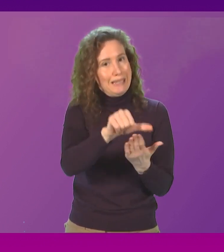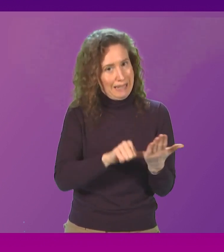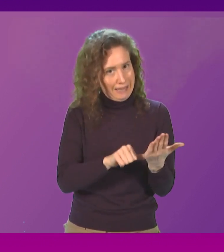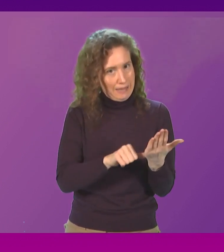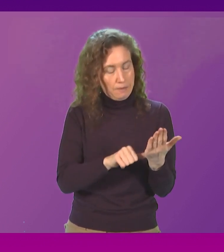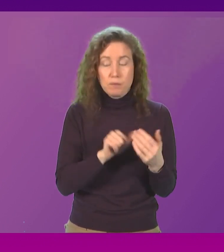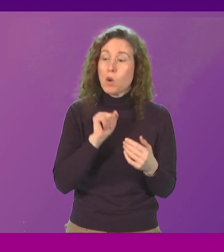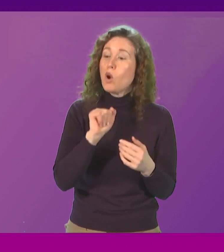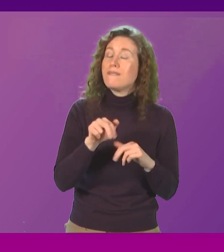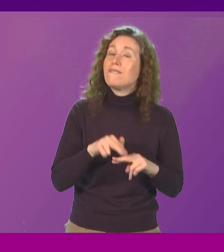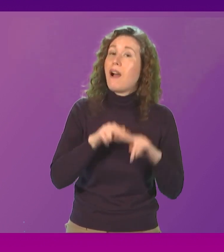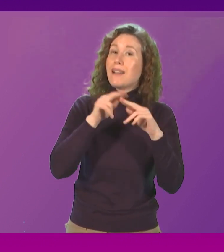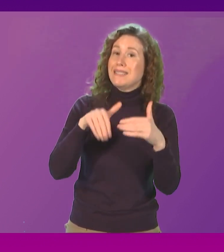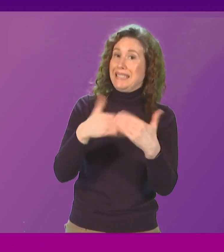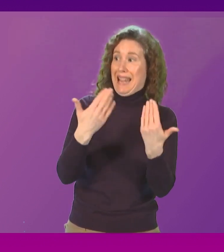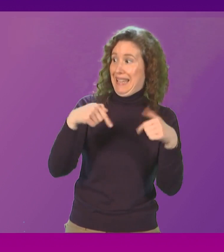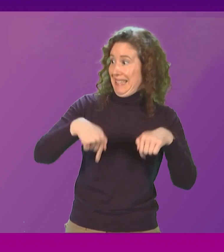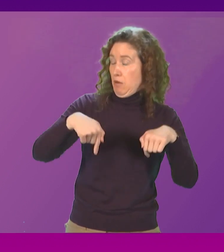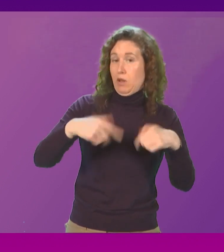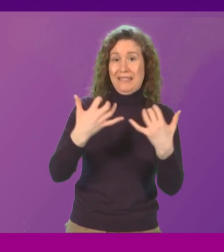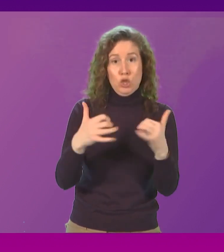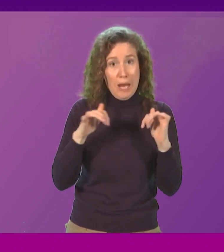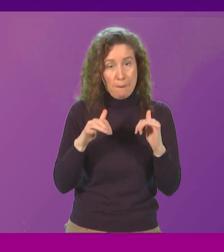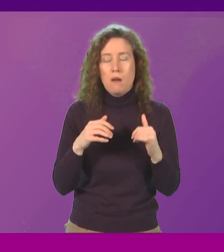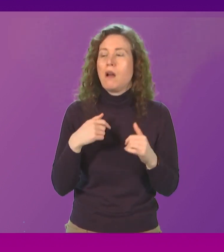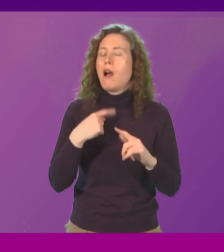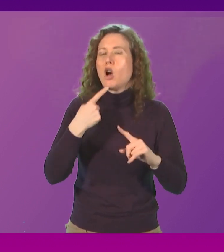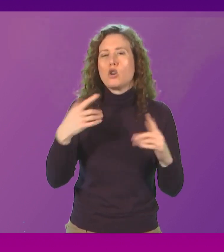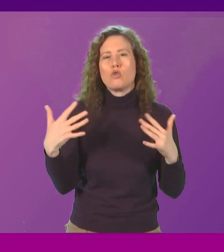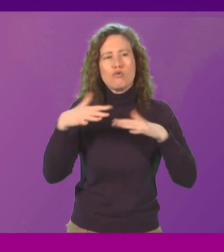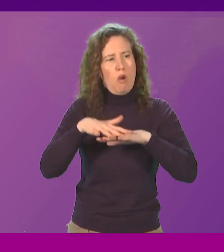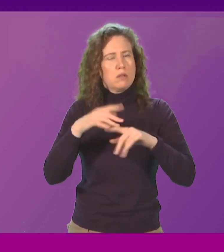On her final day in the chamber as First Minister, a cross-party committee of the Parliament